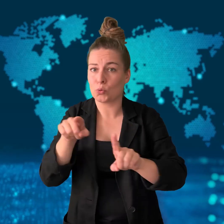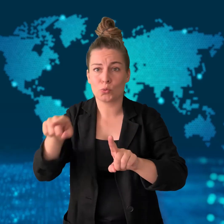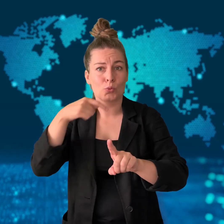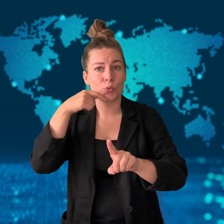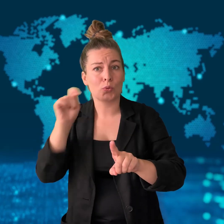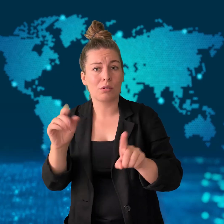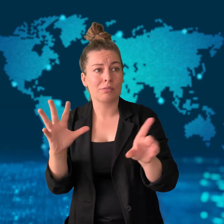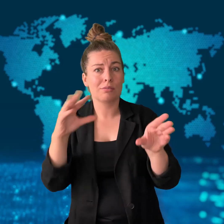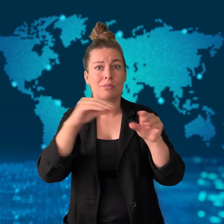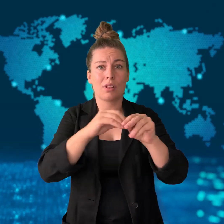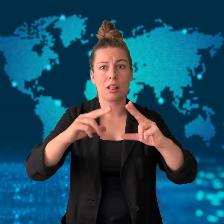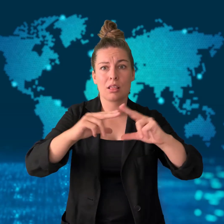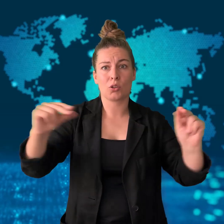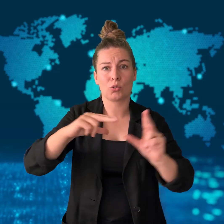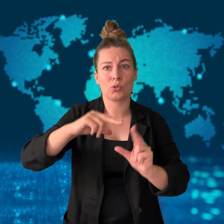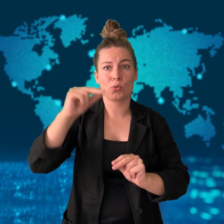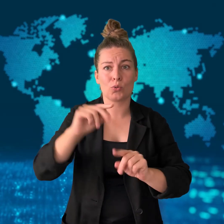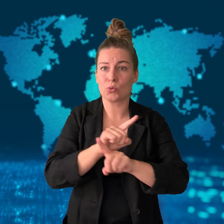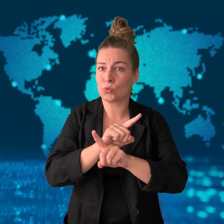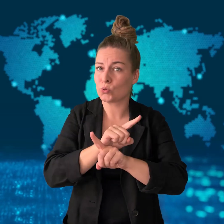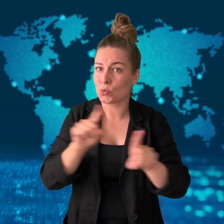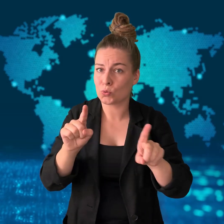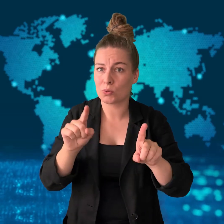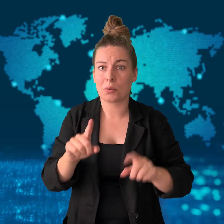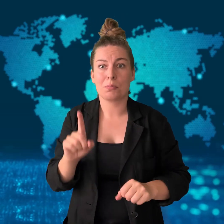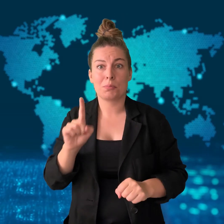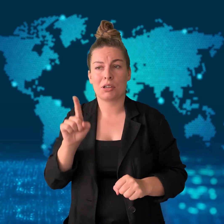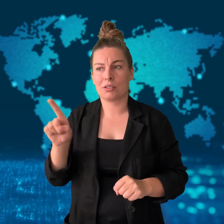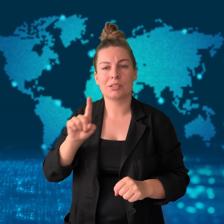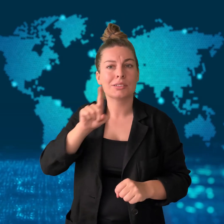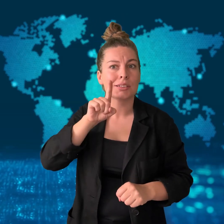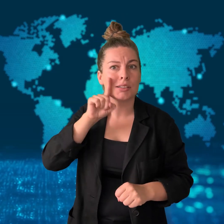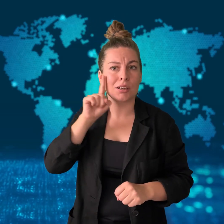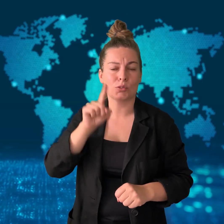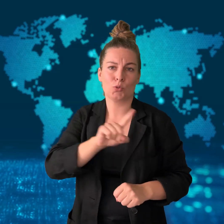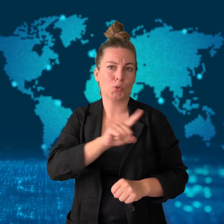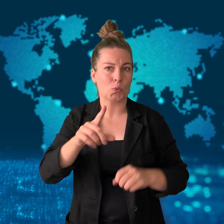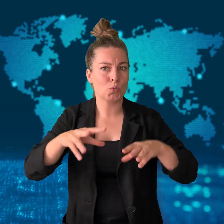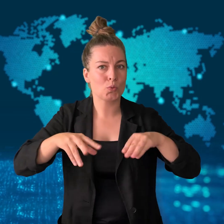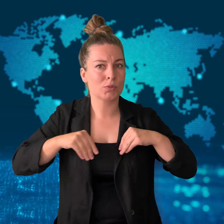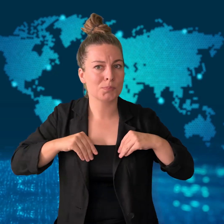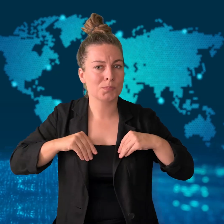and Zelensky refused that as well.